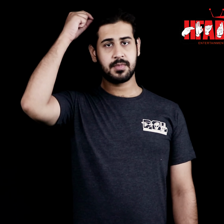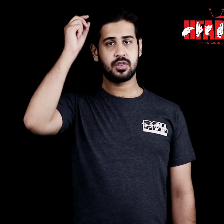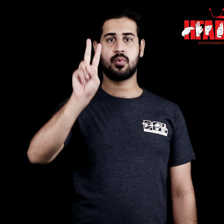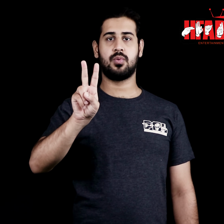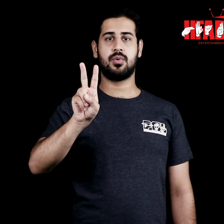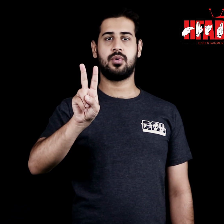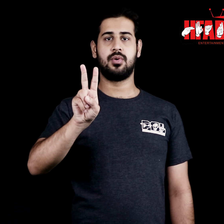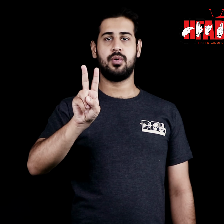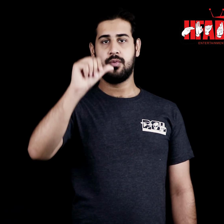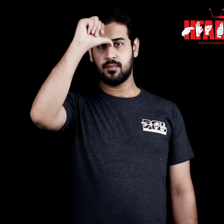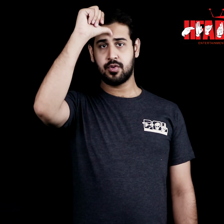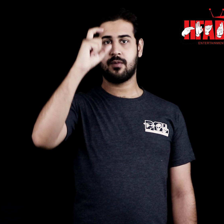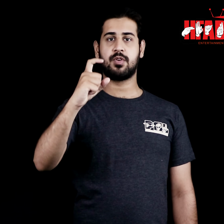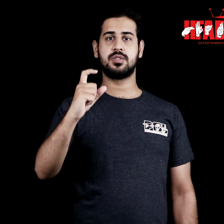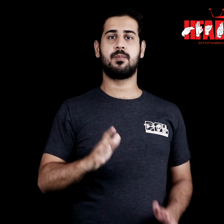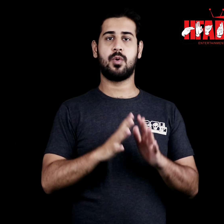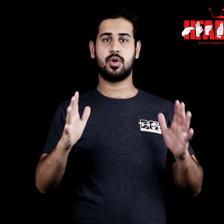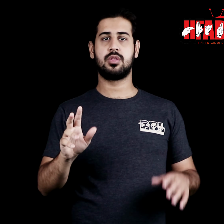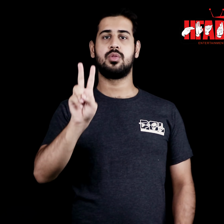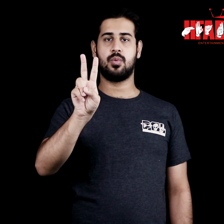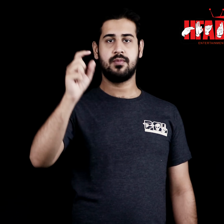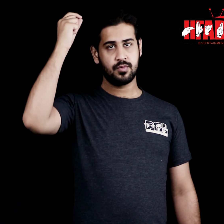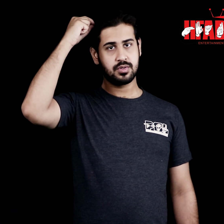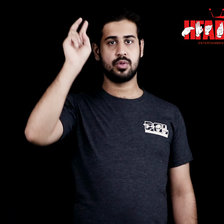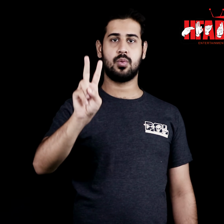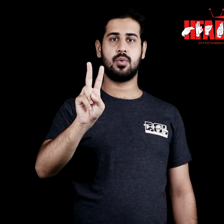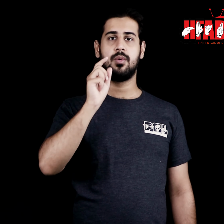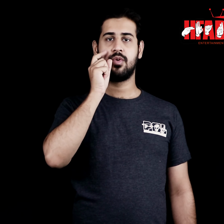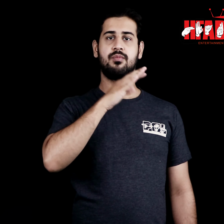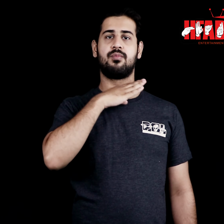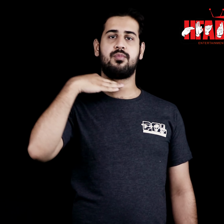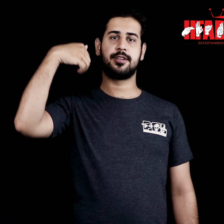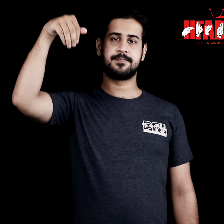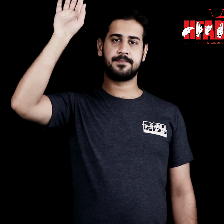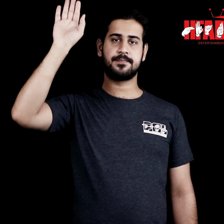Indian Army martyrs 2 more Kashmiris in Occupied Jammu & Kashmir.